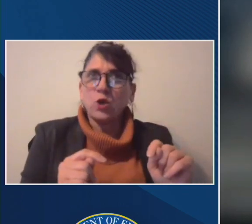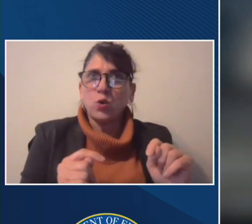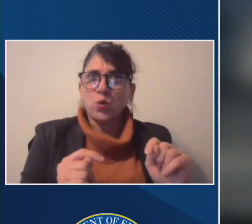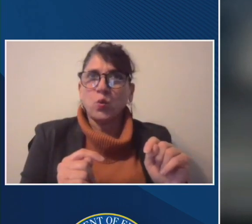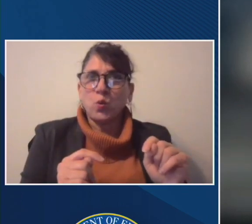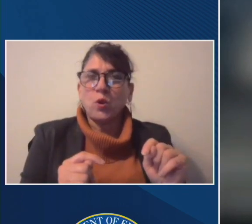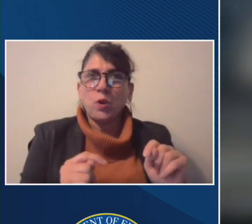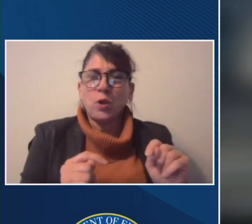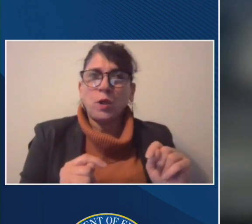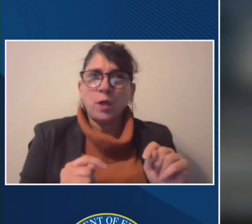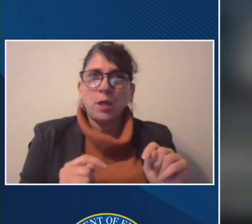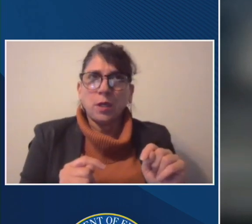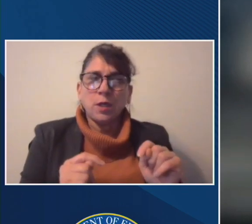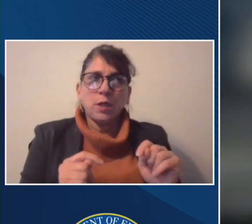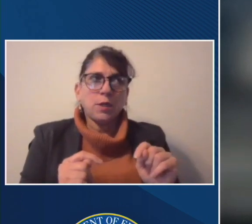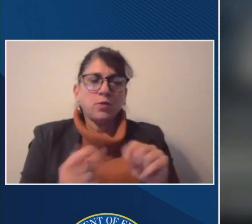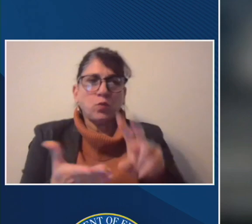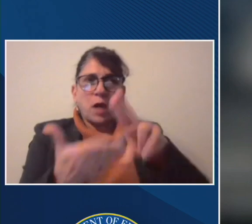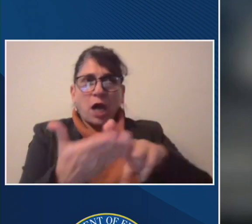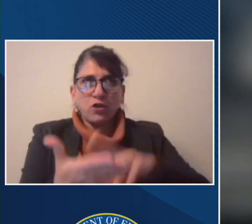into contracts with meal plan vendors.